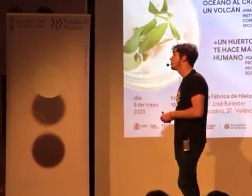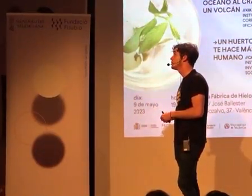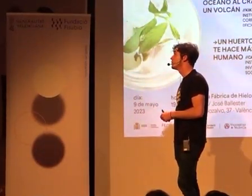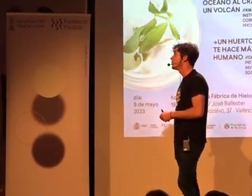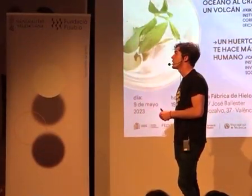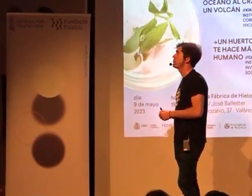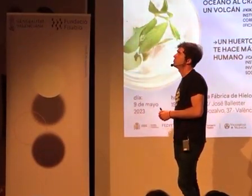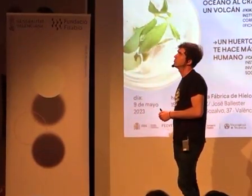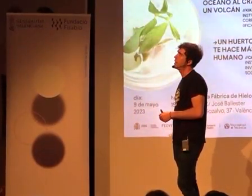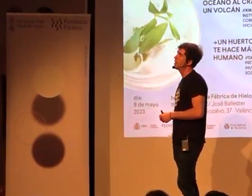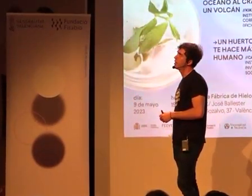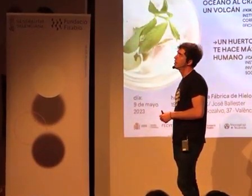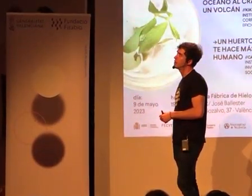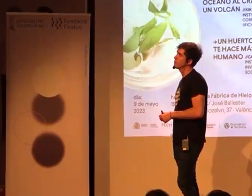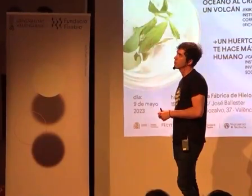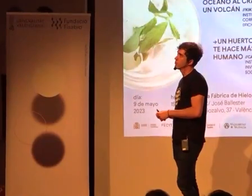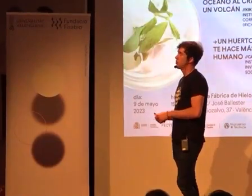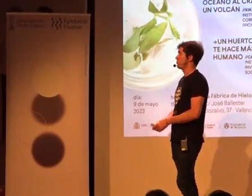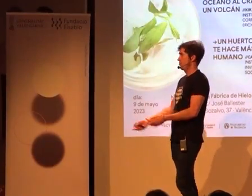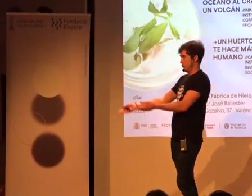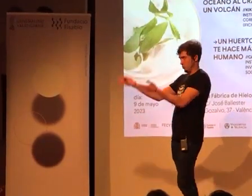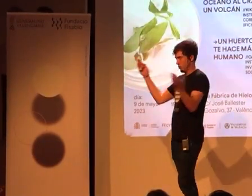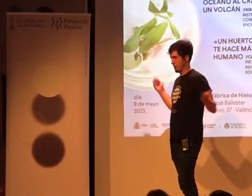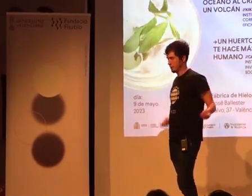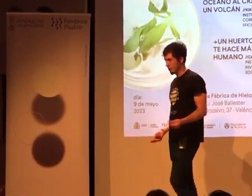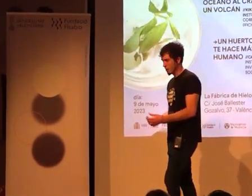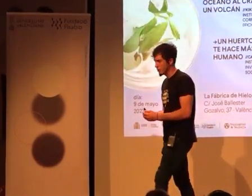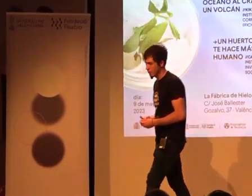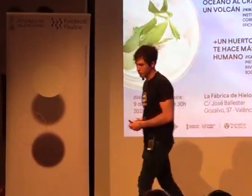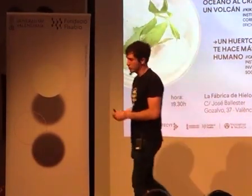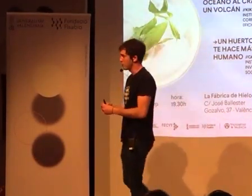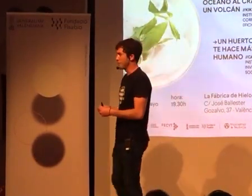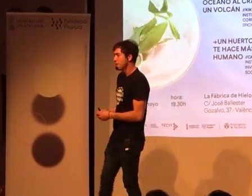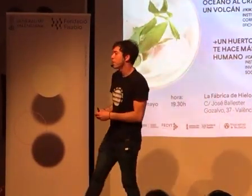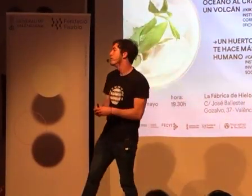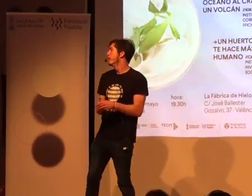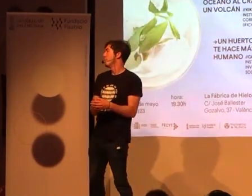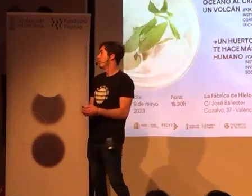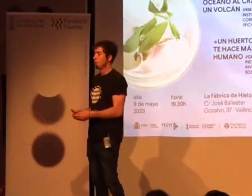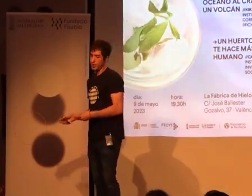Well, you know this better than me and of course you are a physicist, but hey,